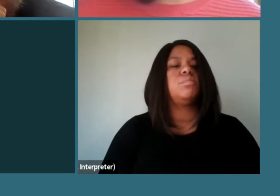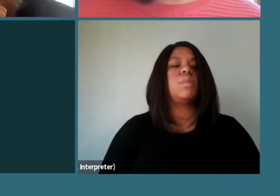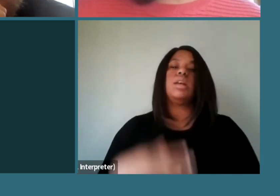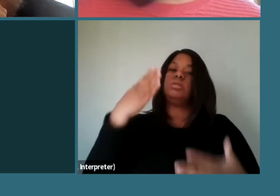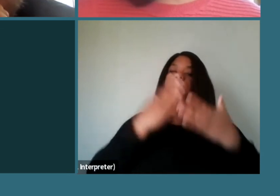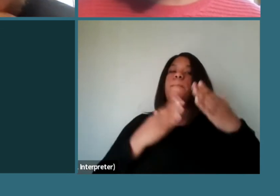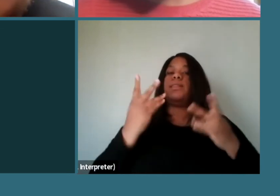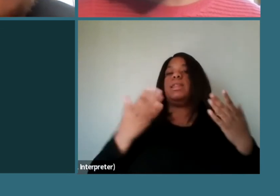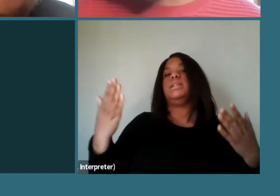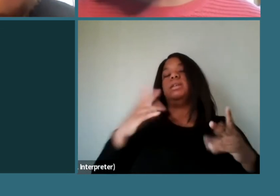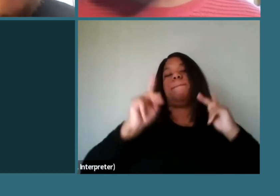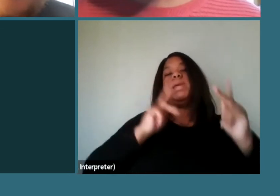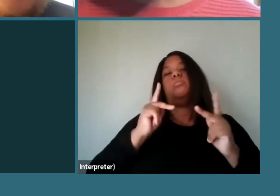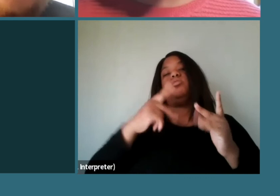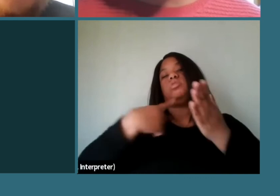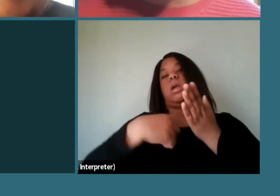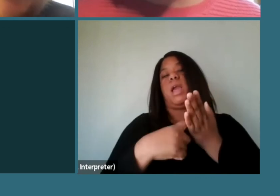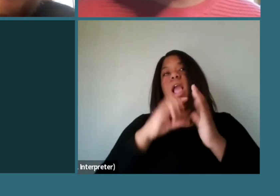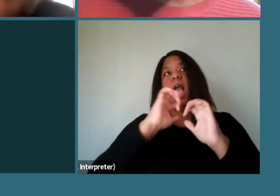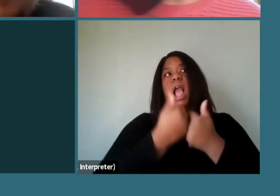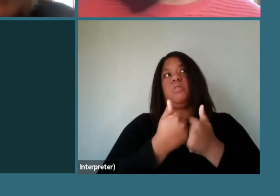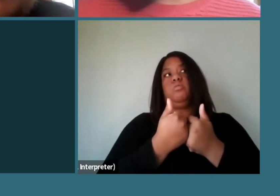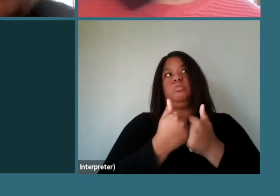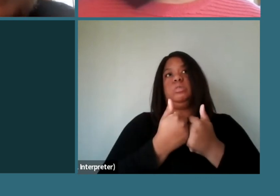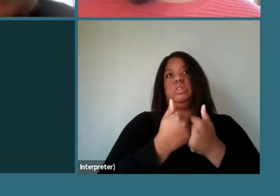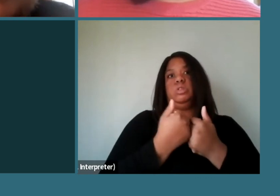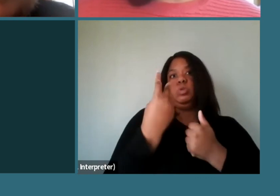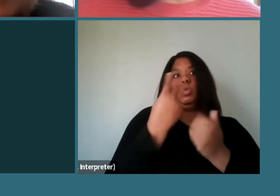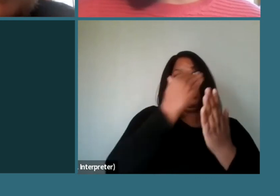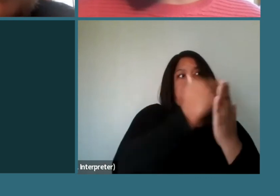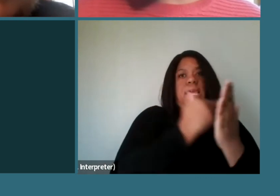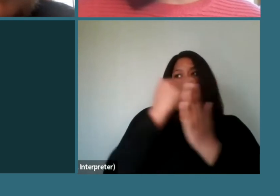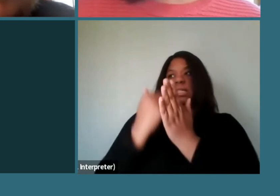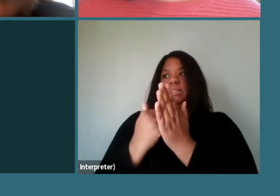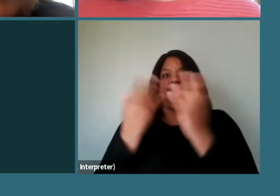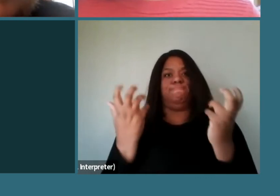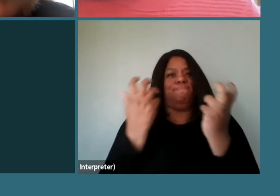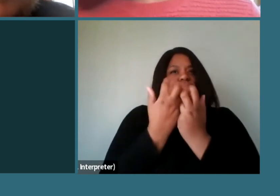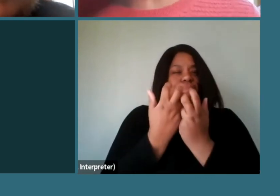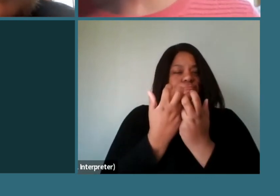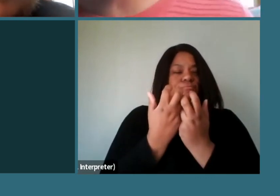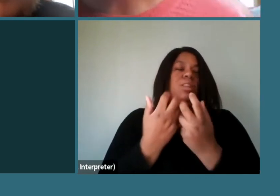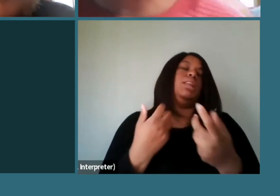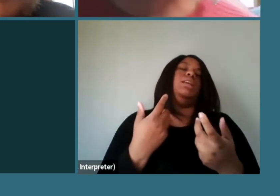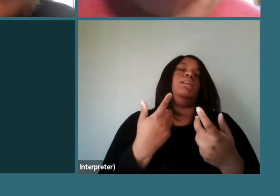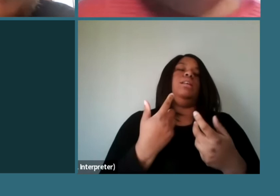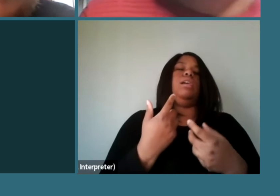about was, how do I put these two lists together? Partly what I wish is that we had more